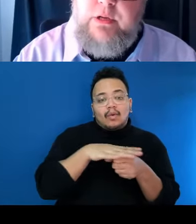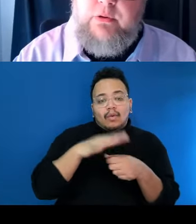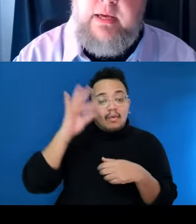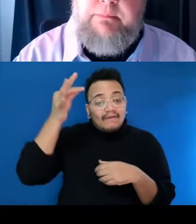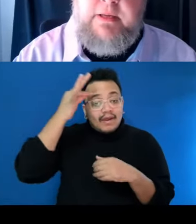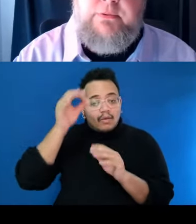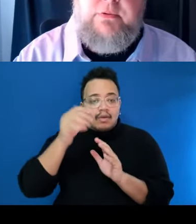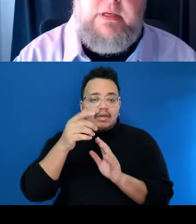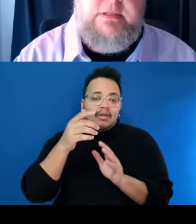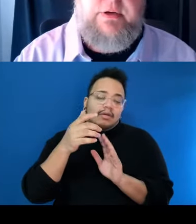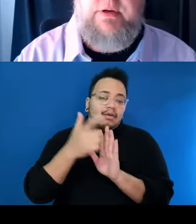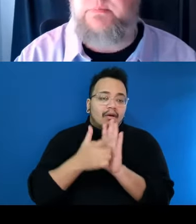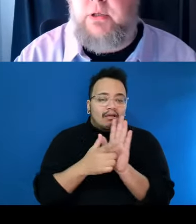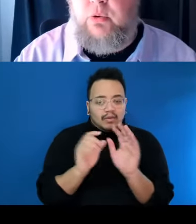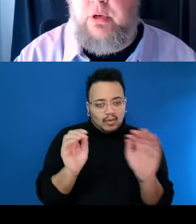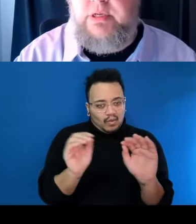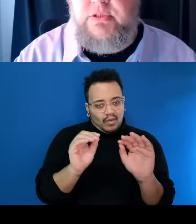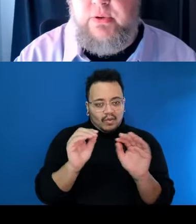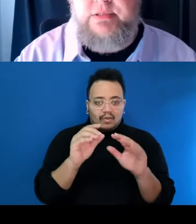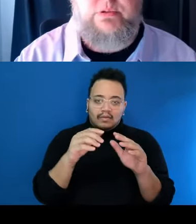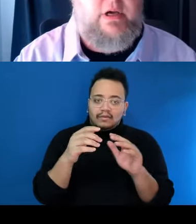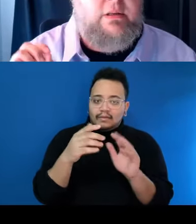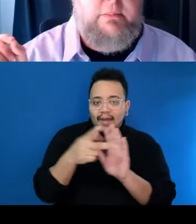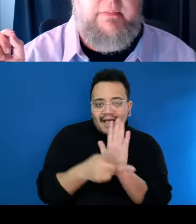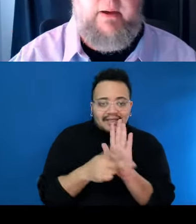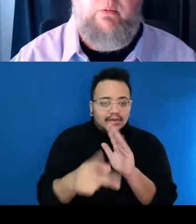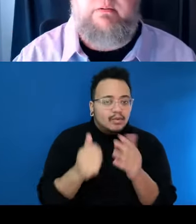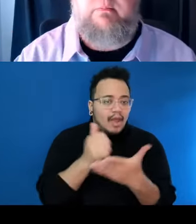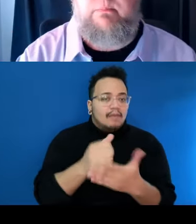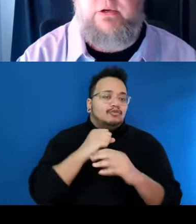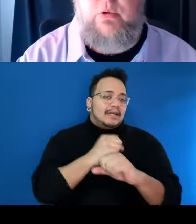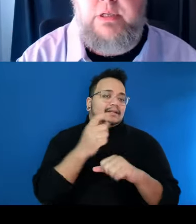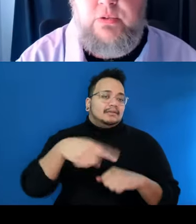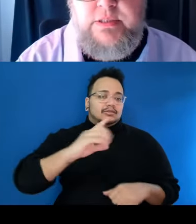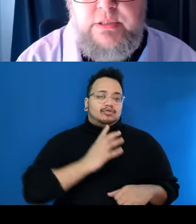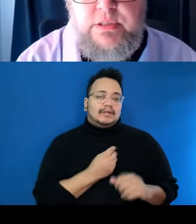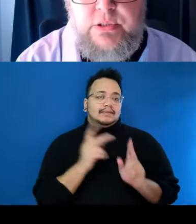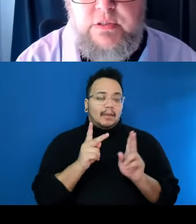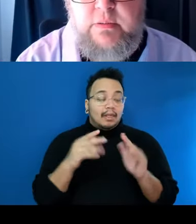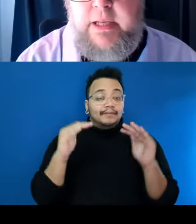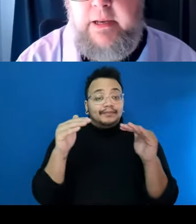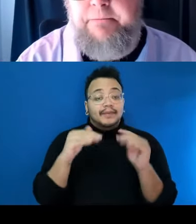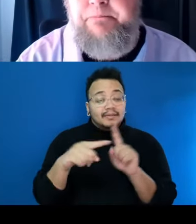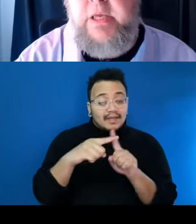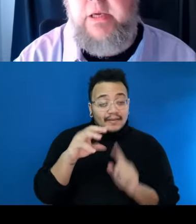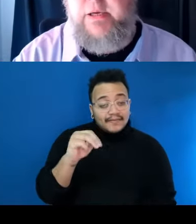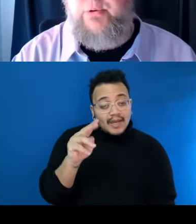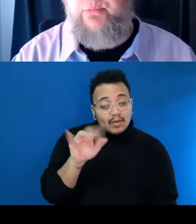We know that people experience minority stress. We'll talk a little bit about what minority stress is in just a minute.